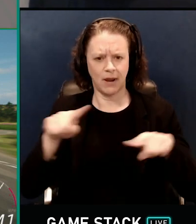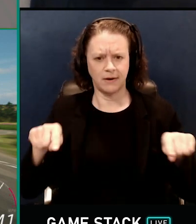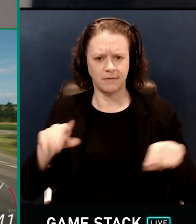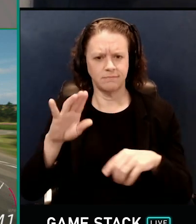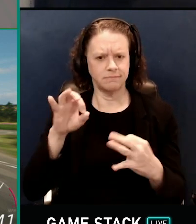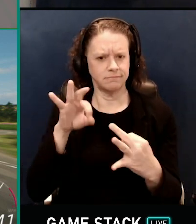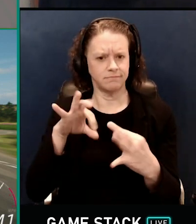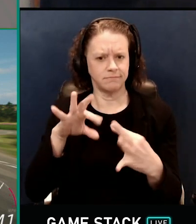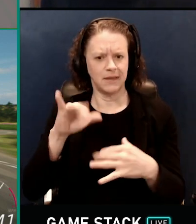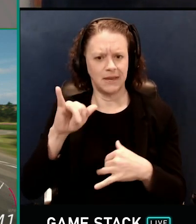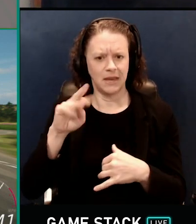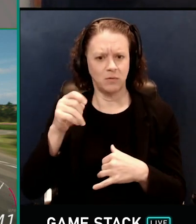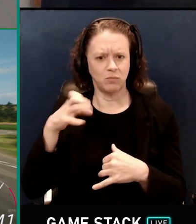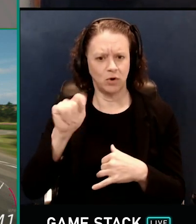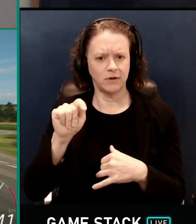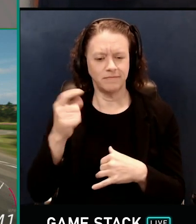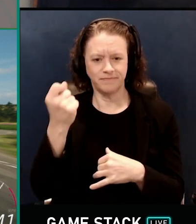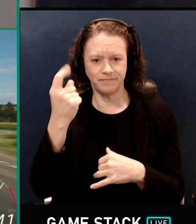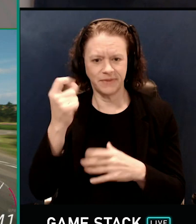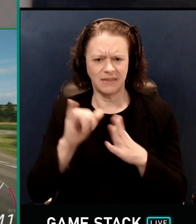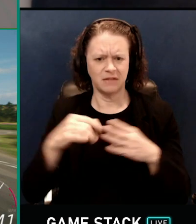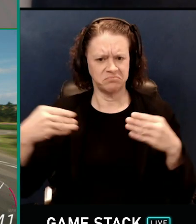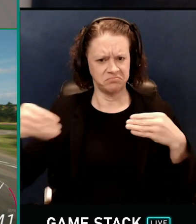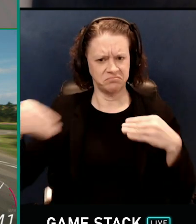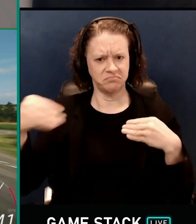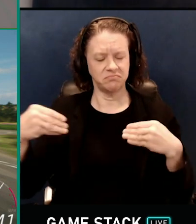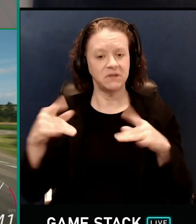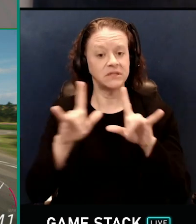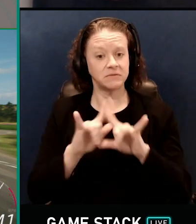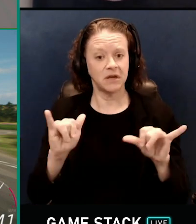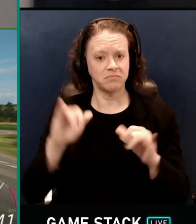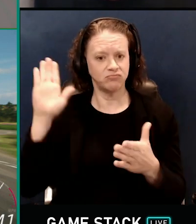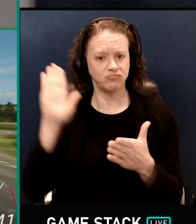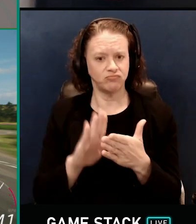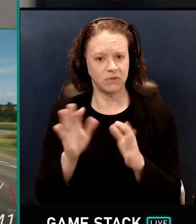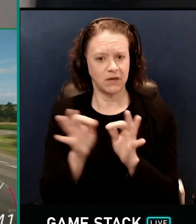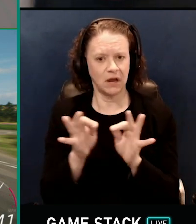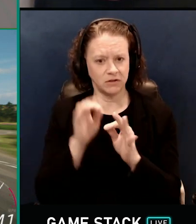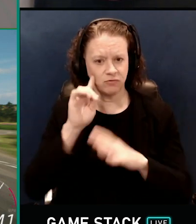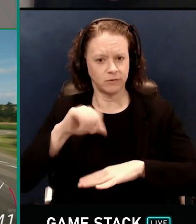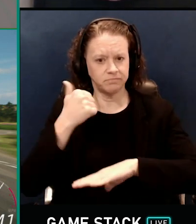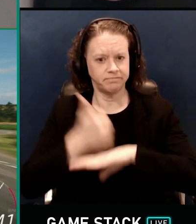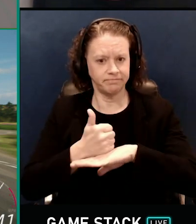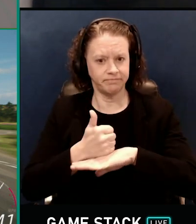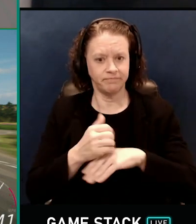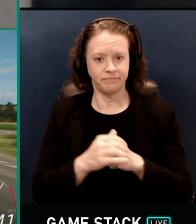and that's because it gives us a high degree of flexibility with a relatively low cost of configuration.